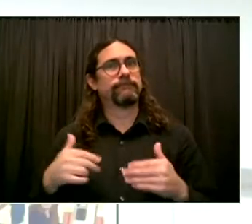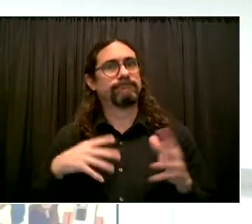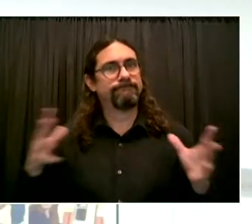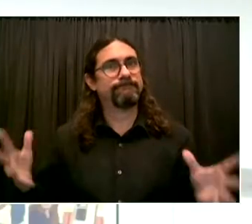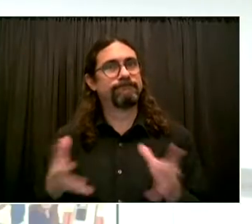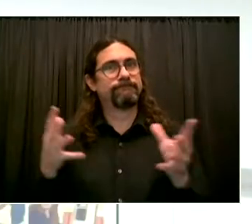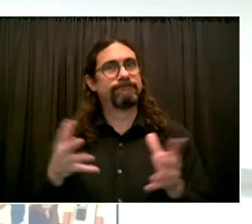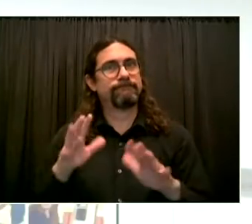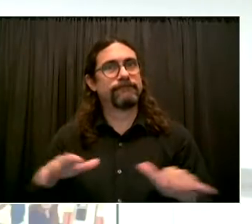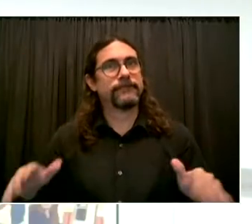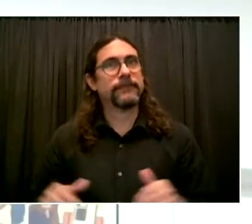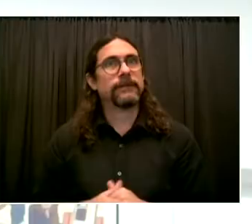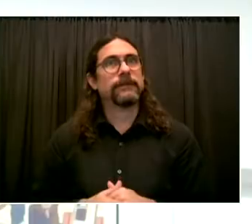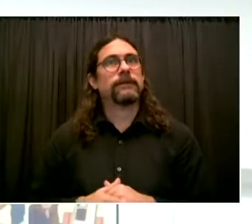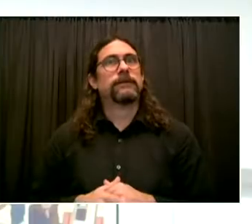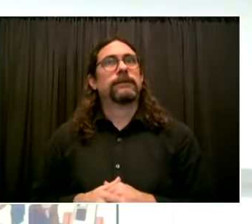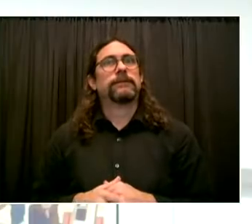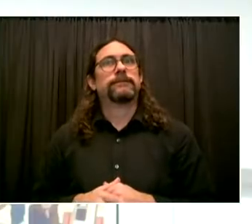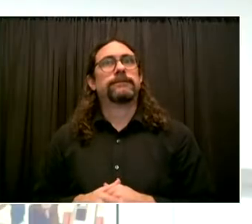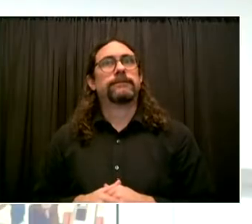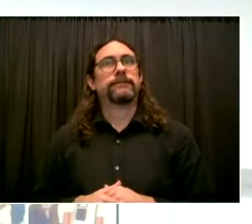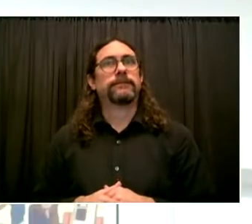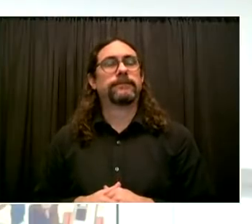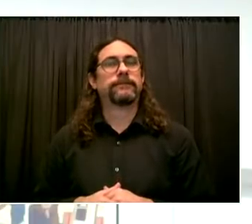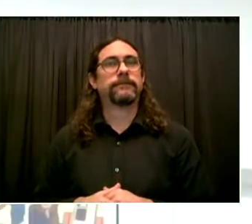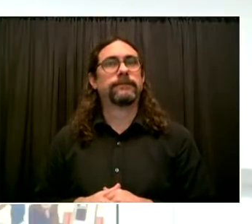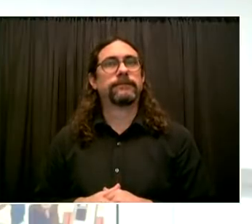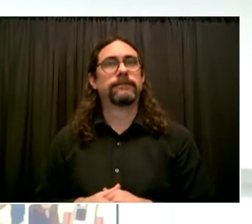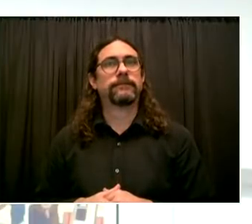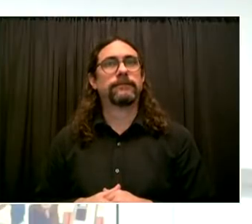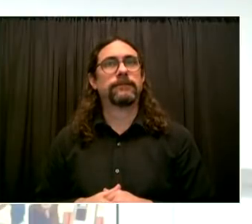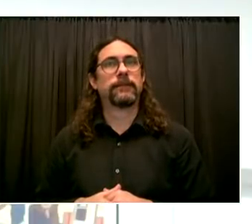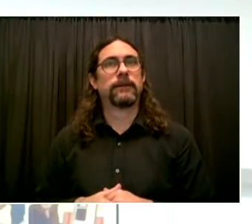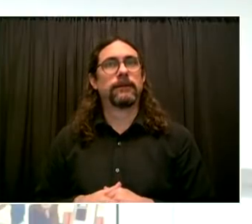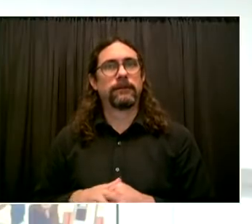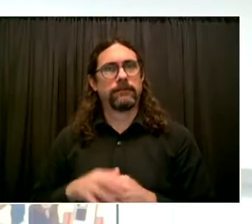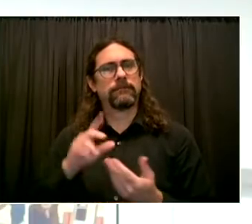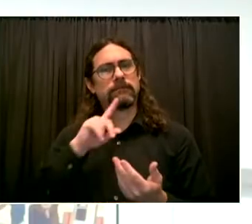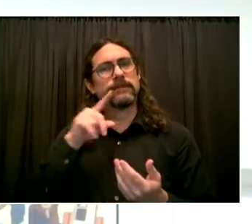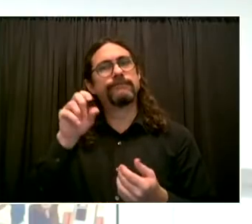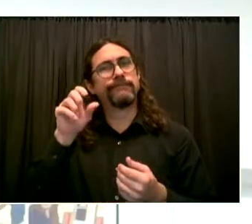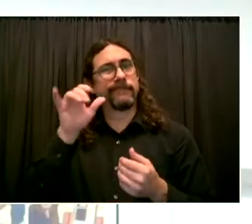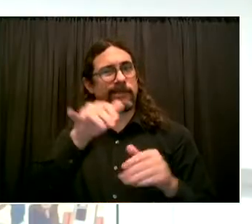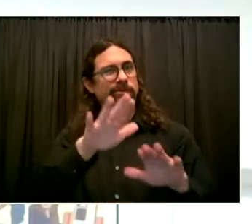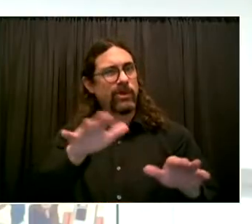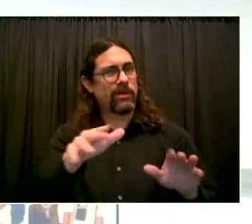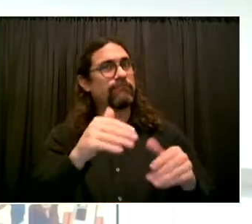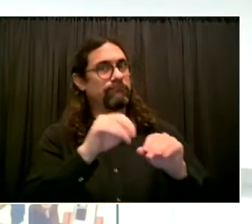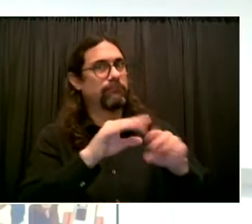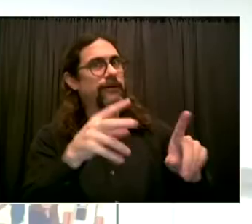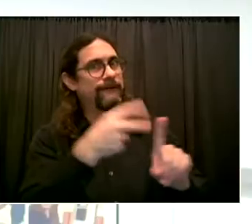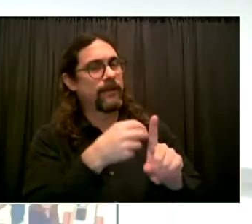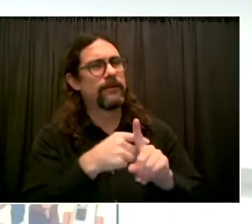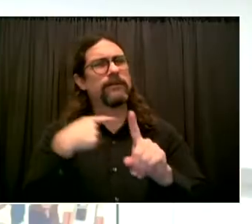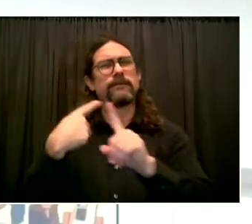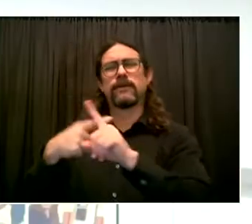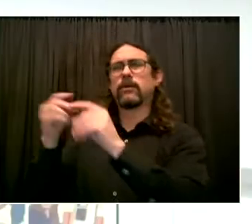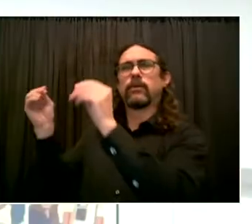EXTENDING THE